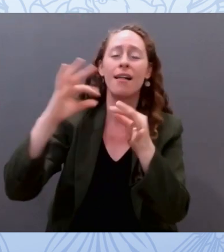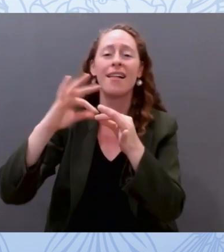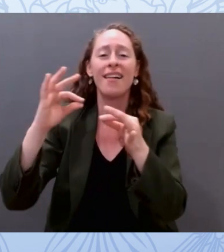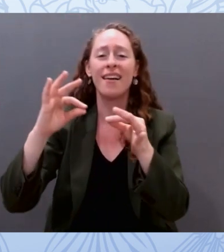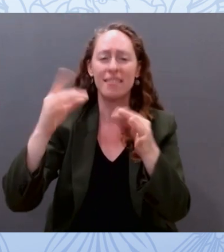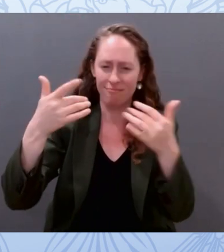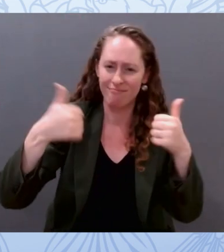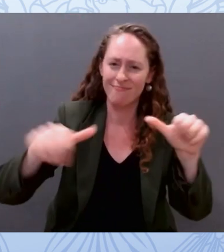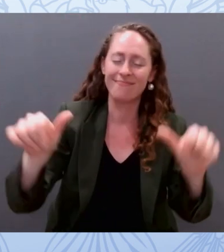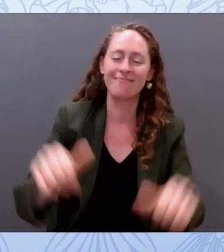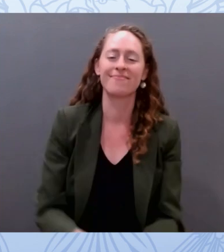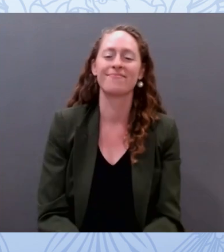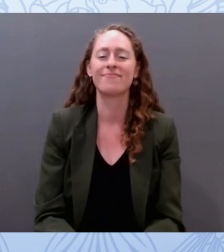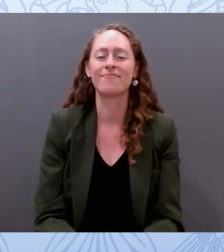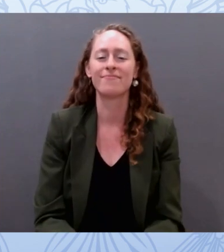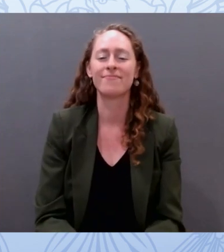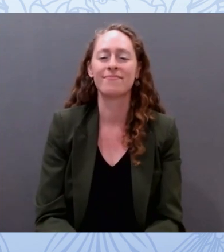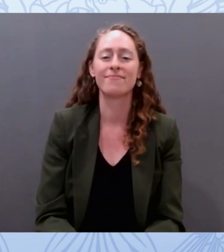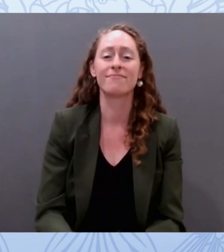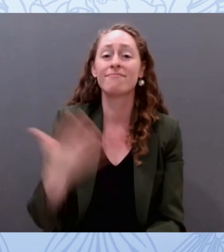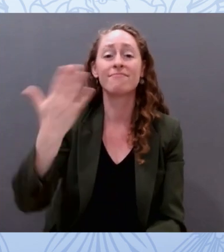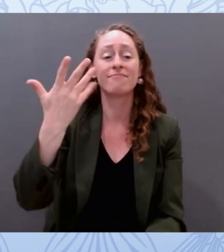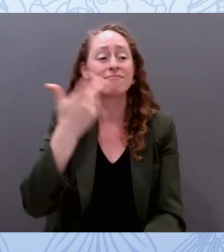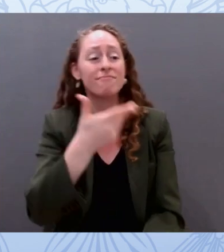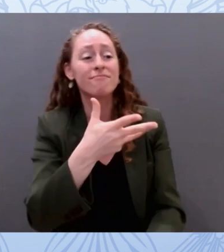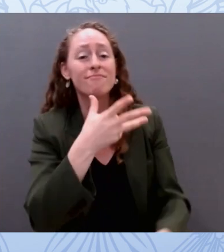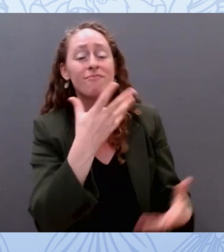You're from sitting on the one on one with your AC broken.